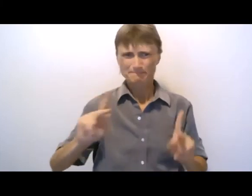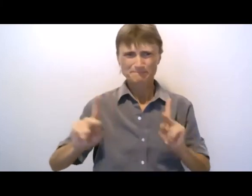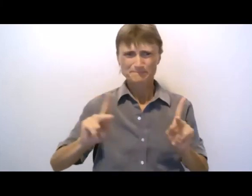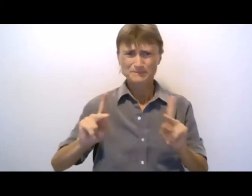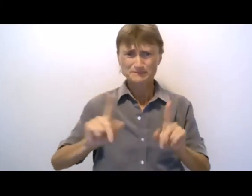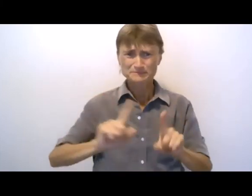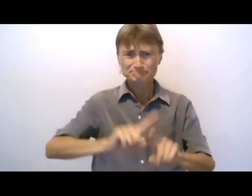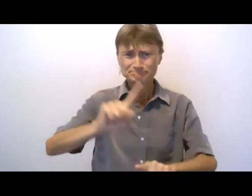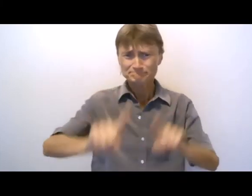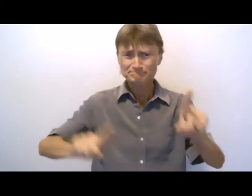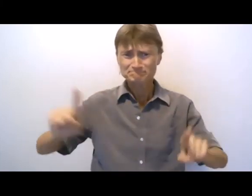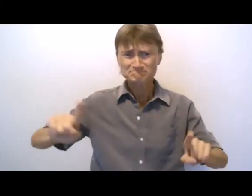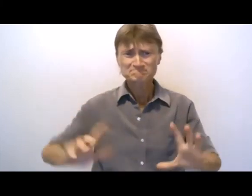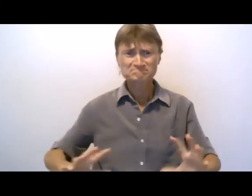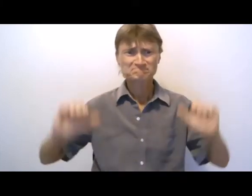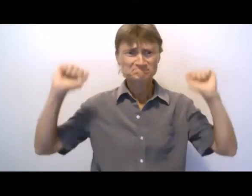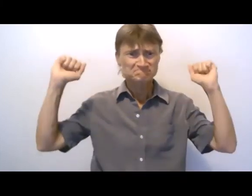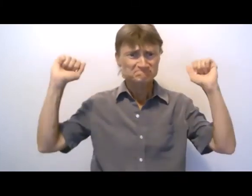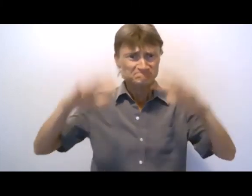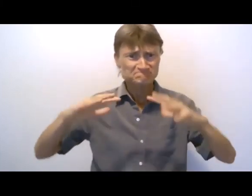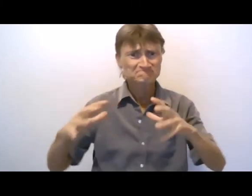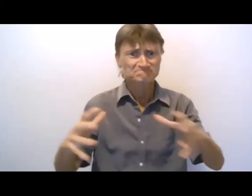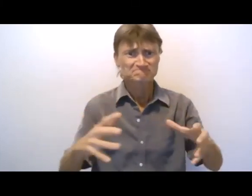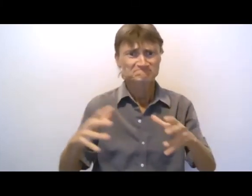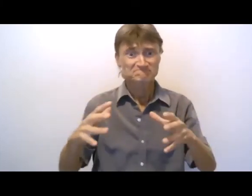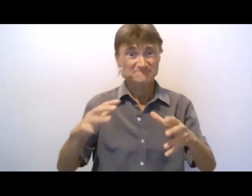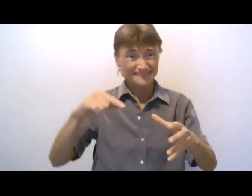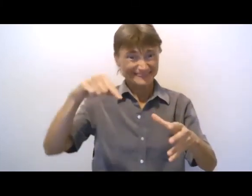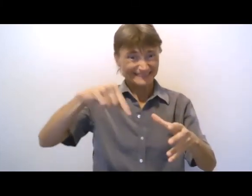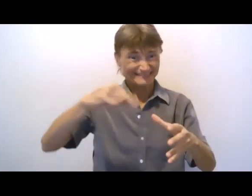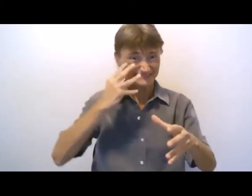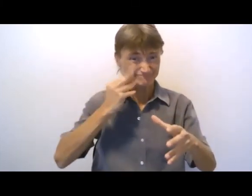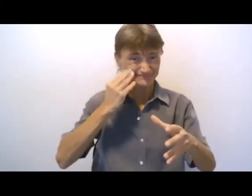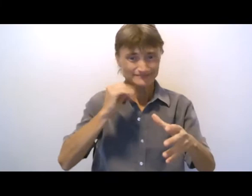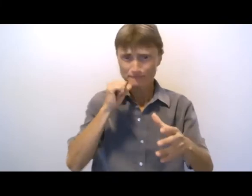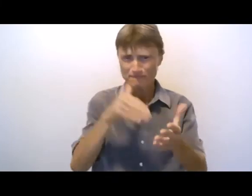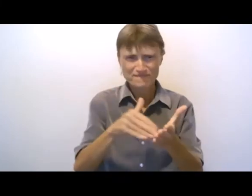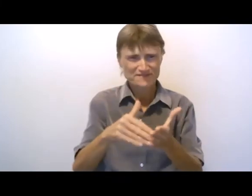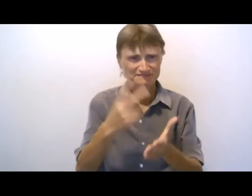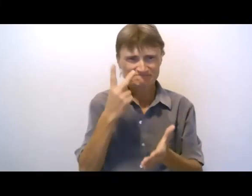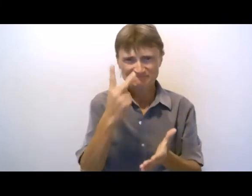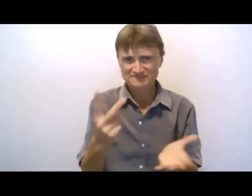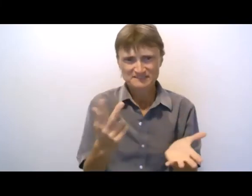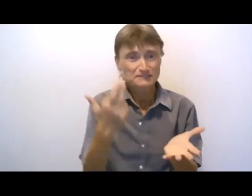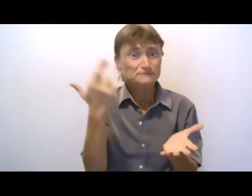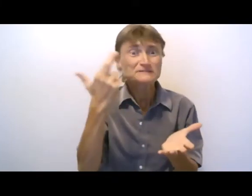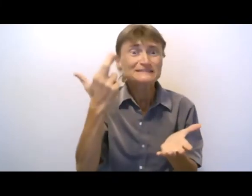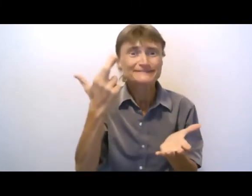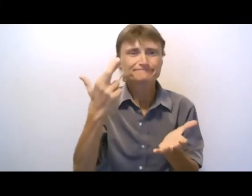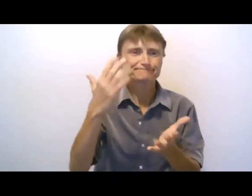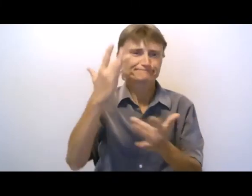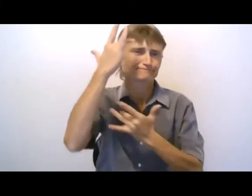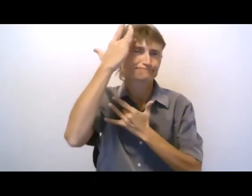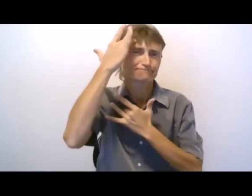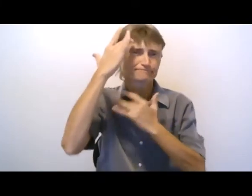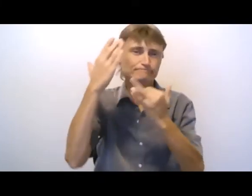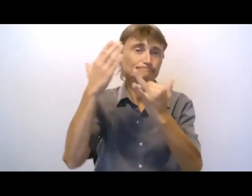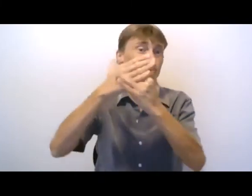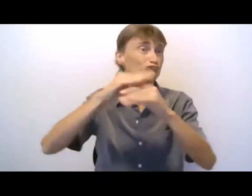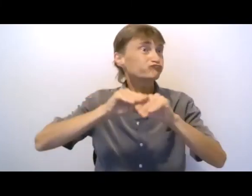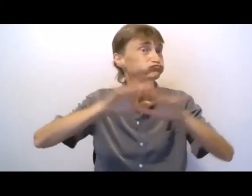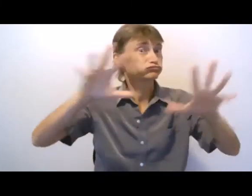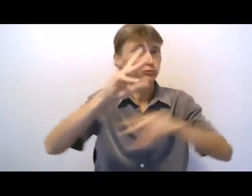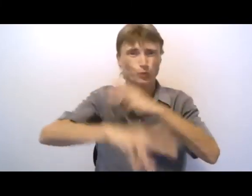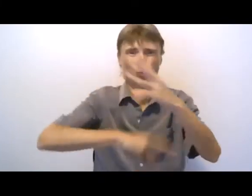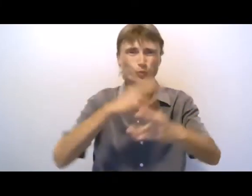happen too often these days because of the pandemic, but it felt really good to be out